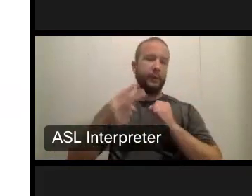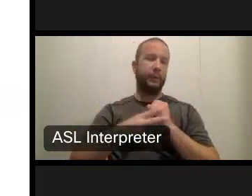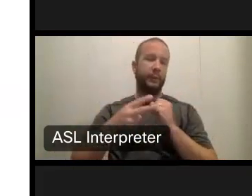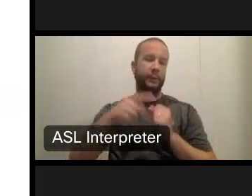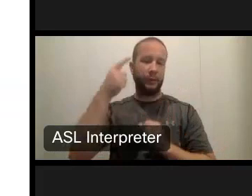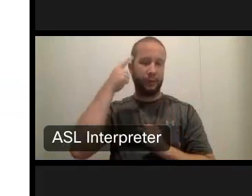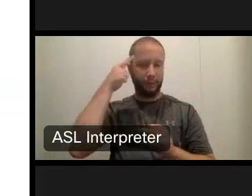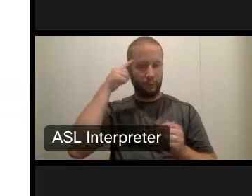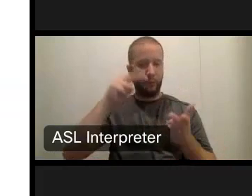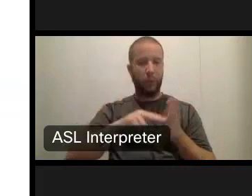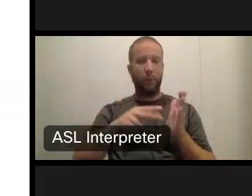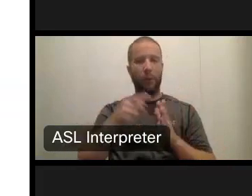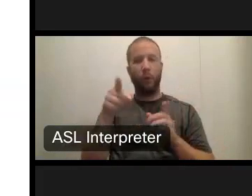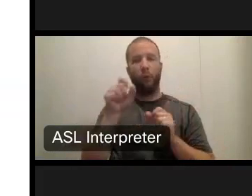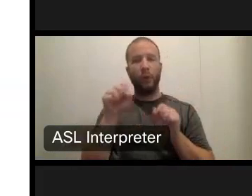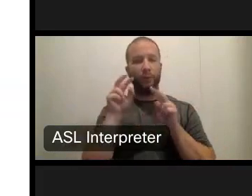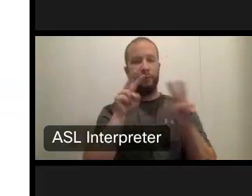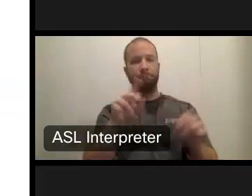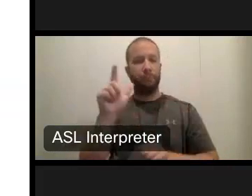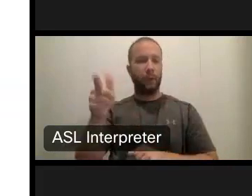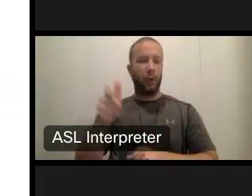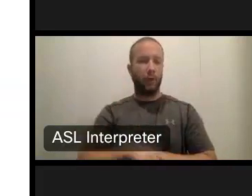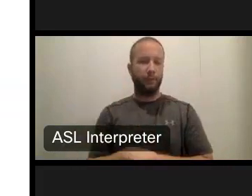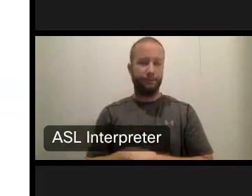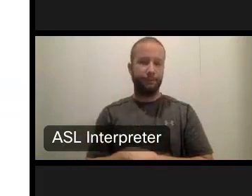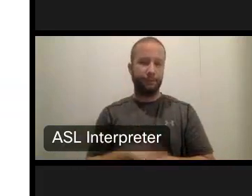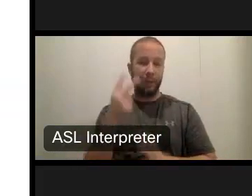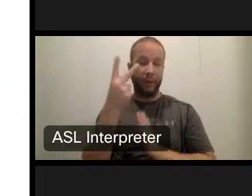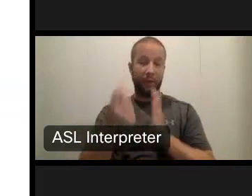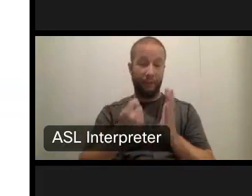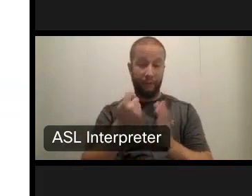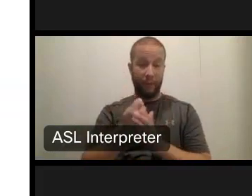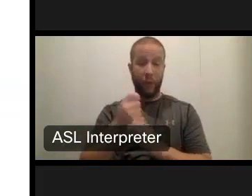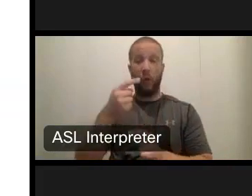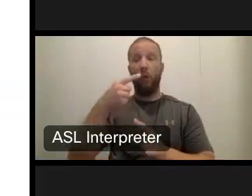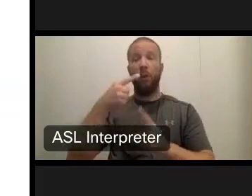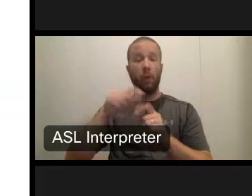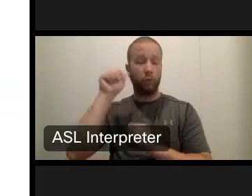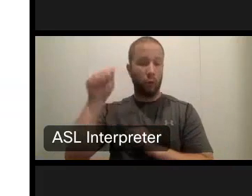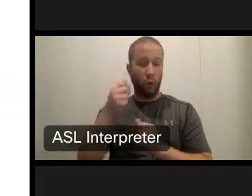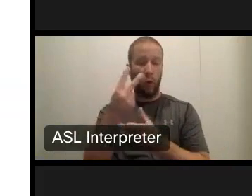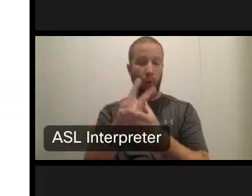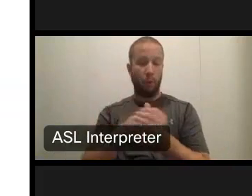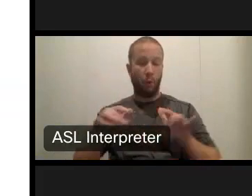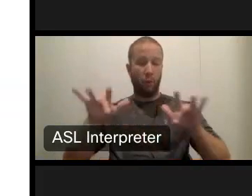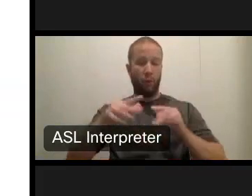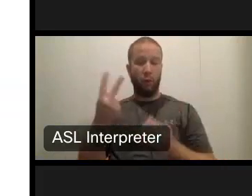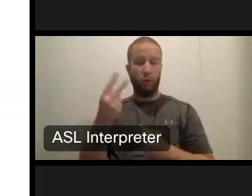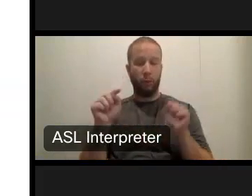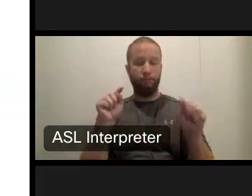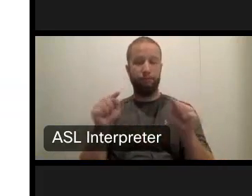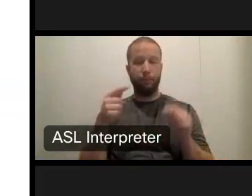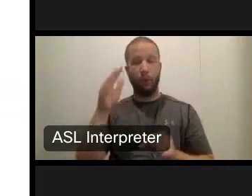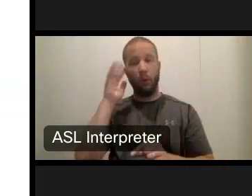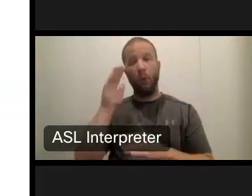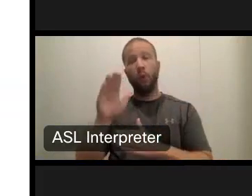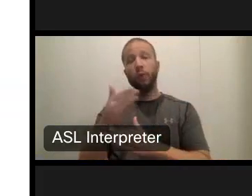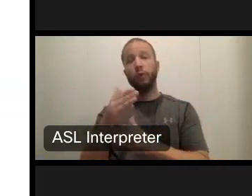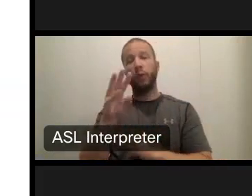to the public the video file with both audio and video we'll share the project Team website and